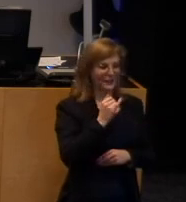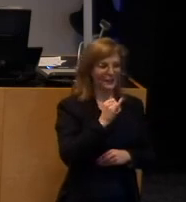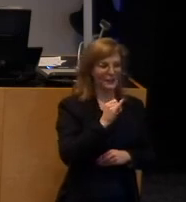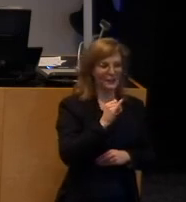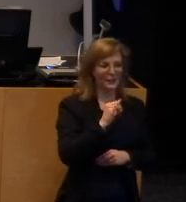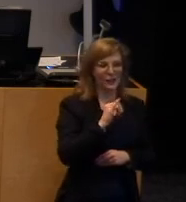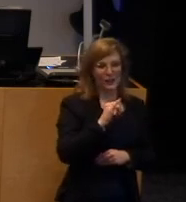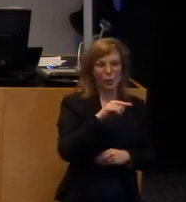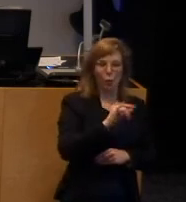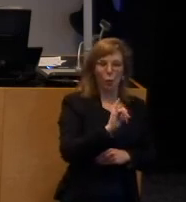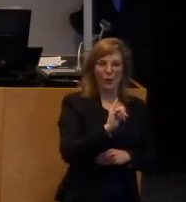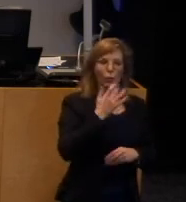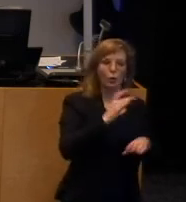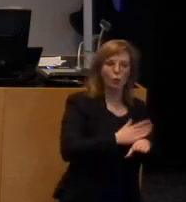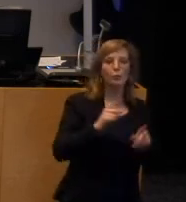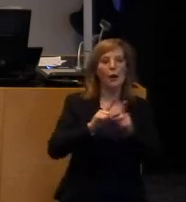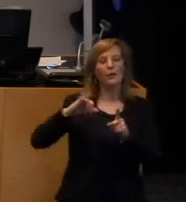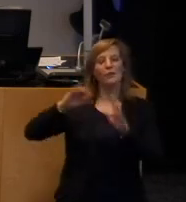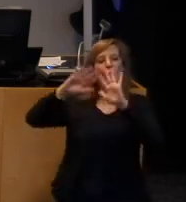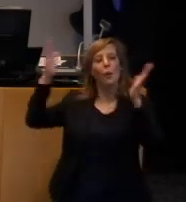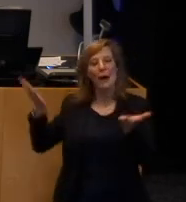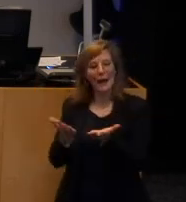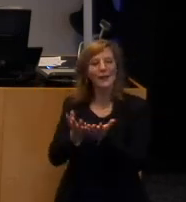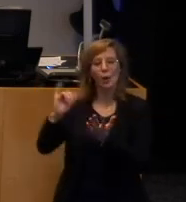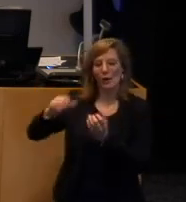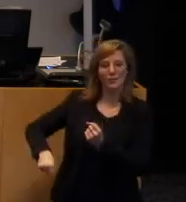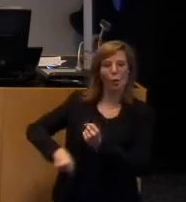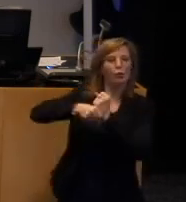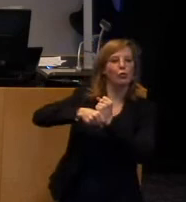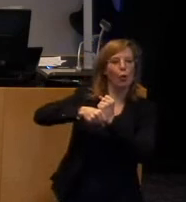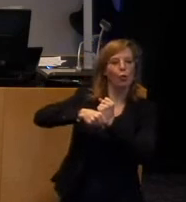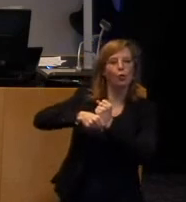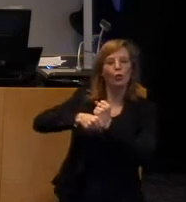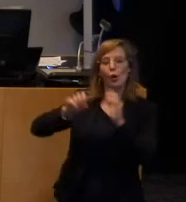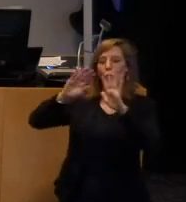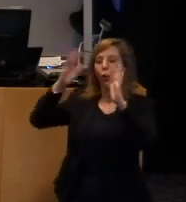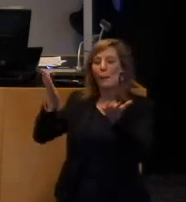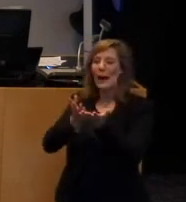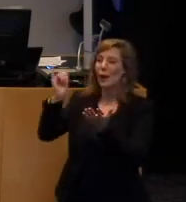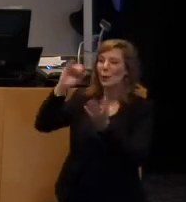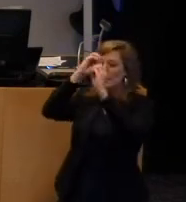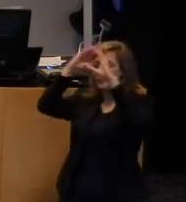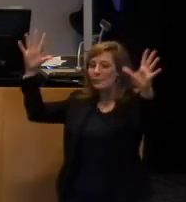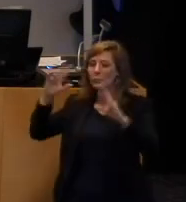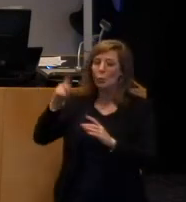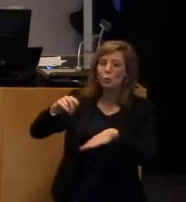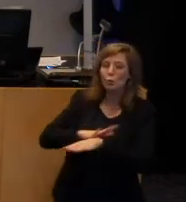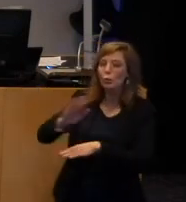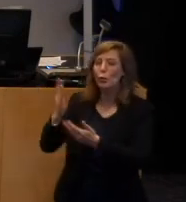the overall aim of the interpretation affected the local strategies they applied, considered applying or rejected.